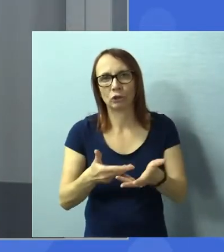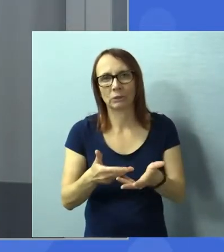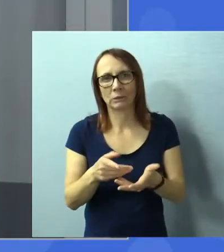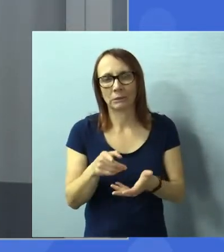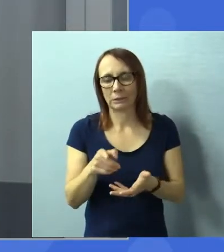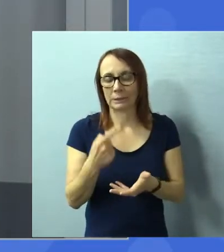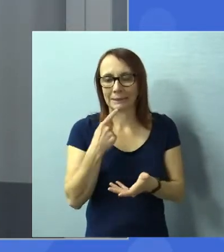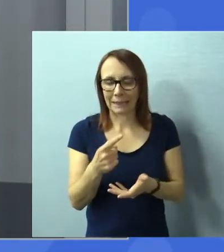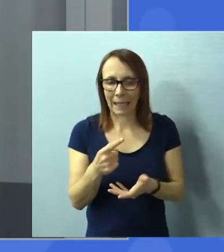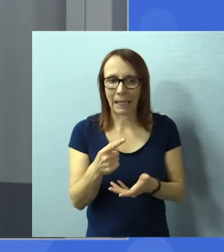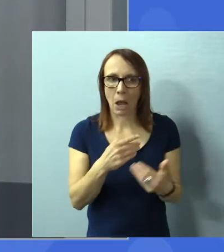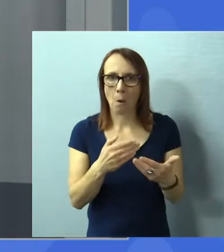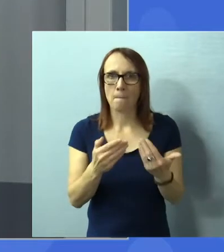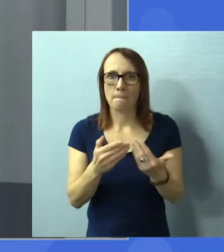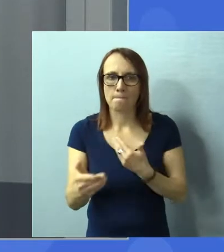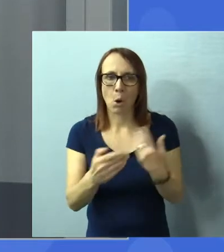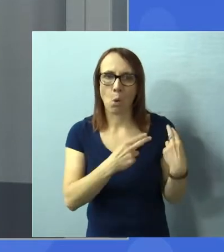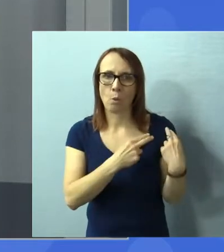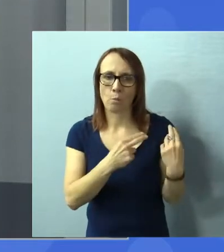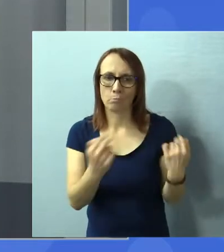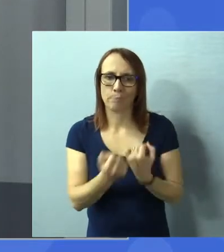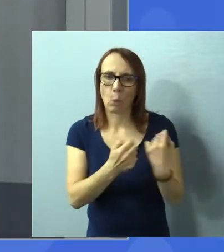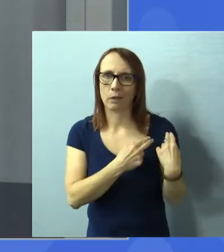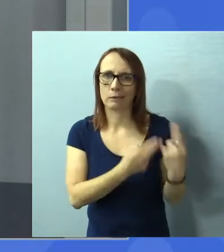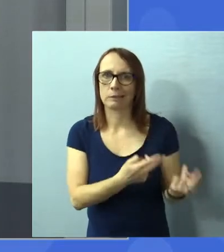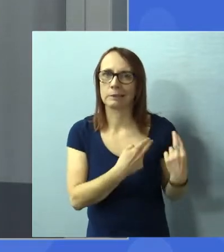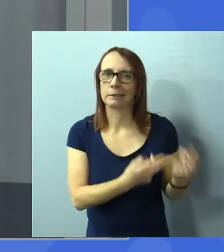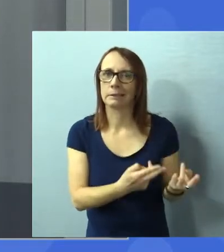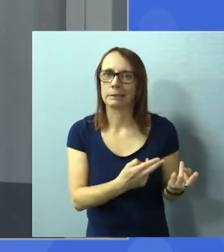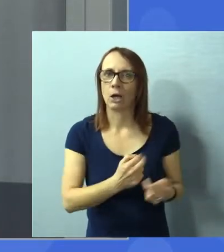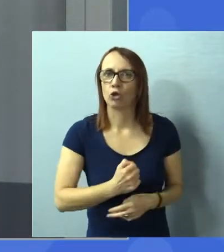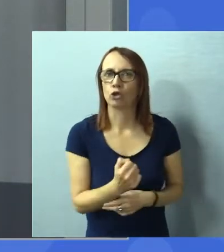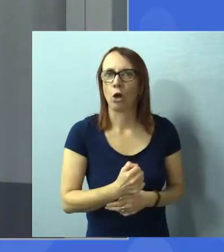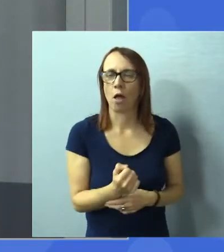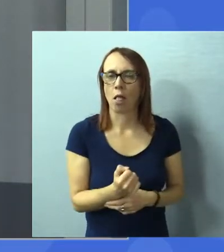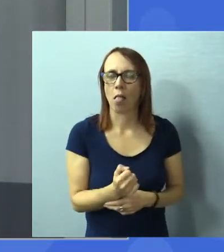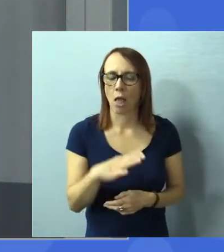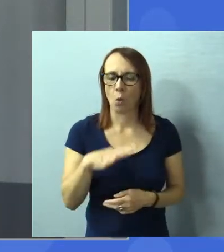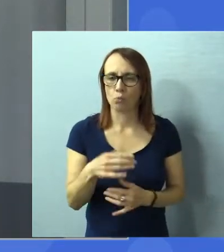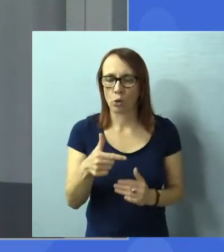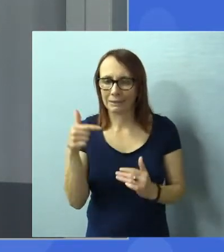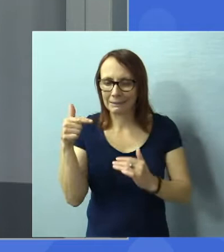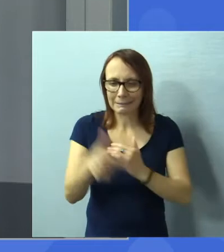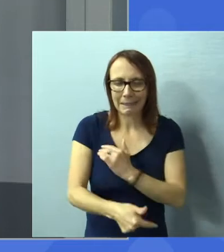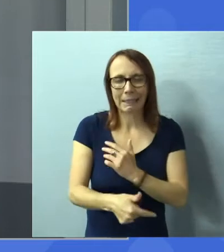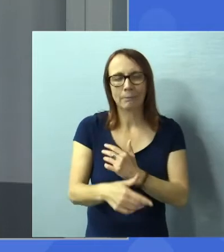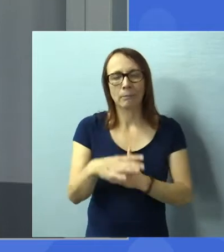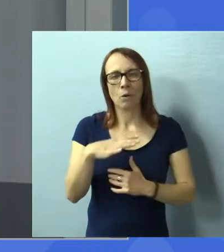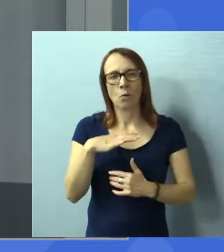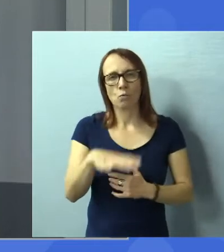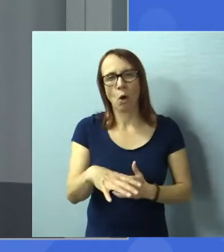transferred of competence and a much more a much deeper and probably a more